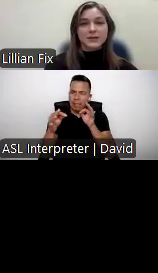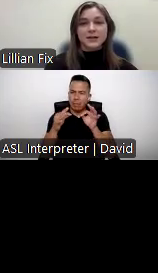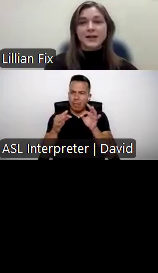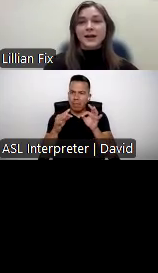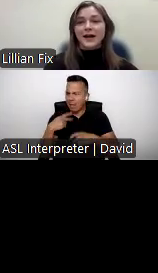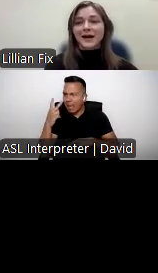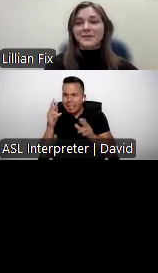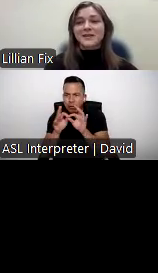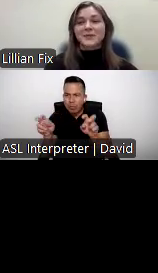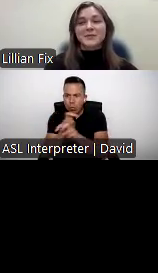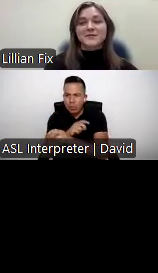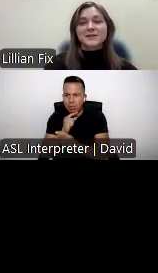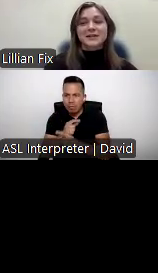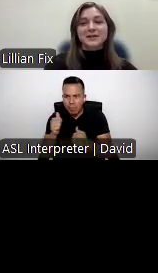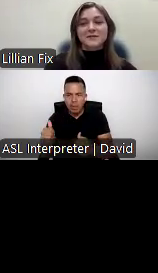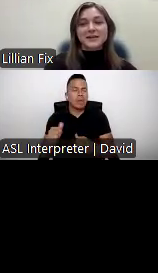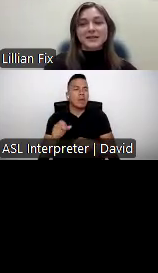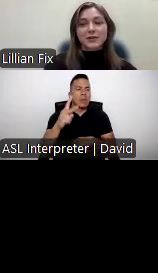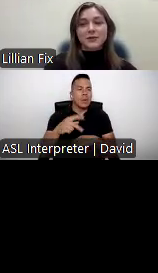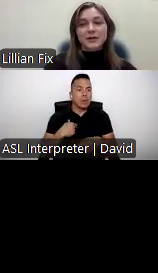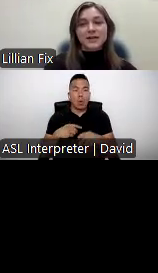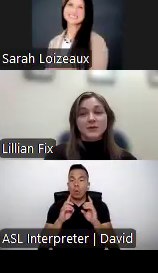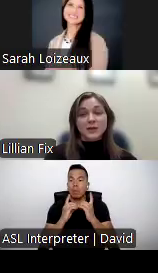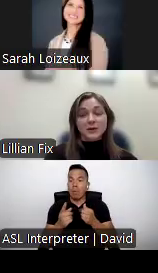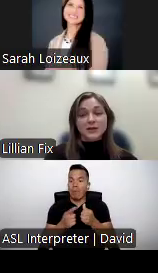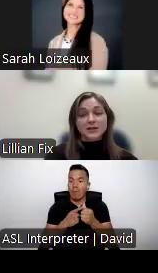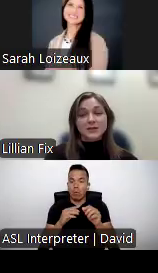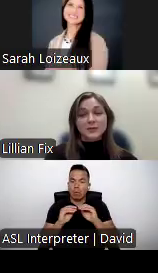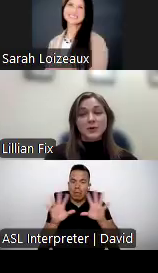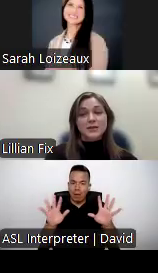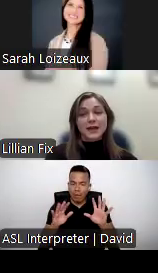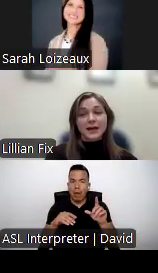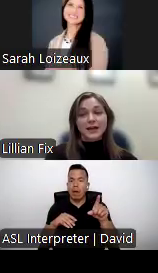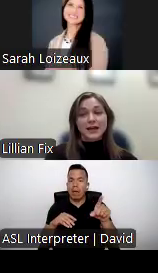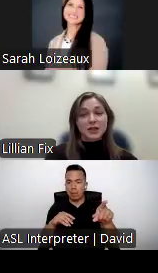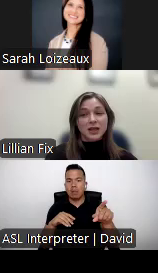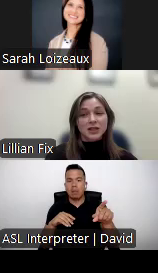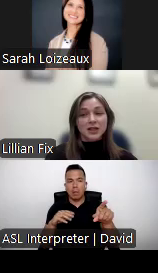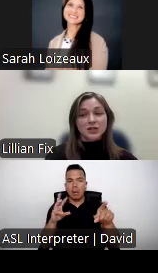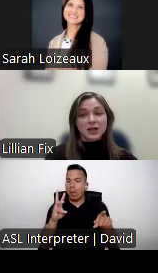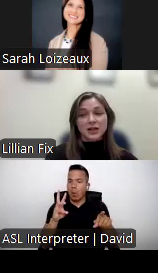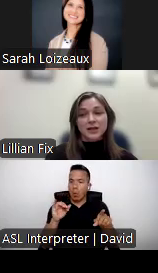interpreters here. The Department first clarifies the authority in WIOA to support AI education and